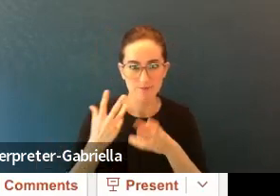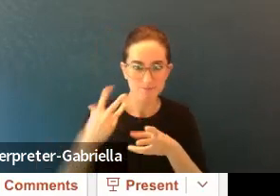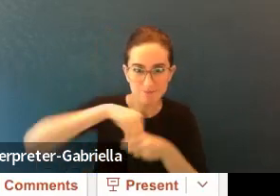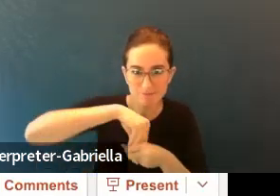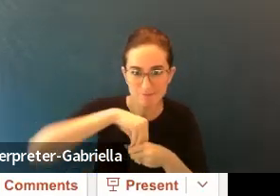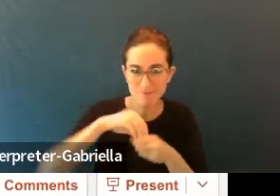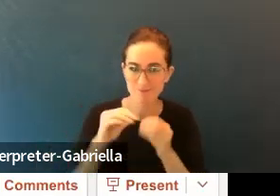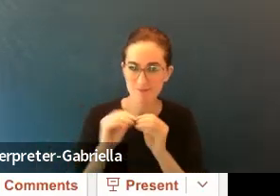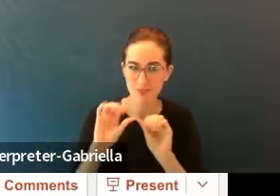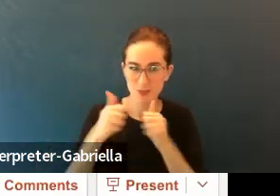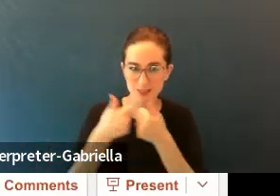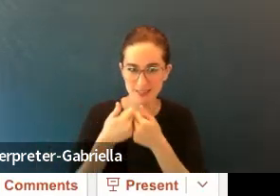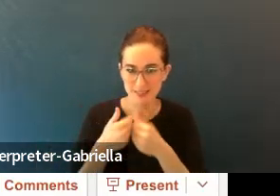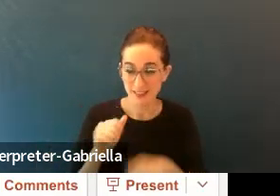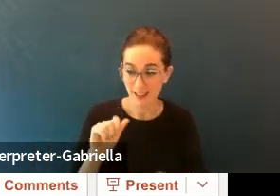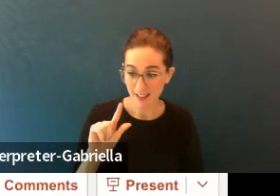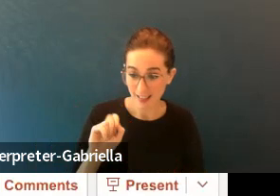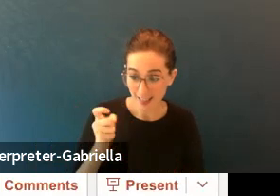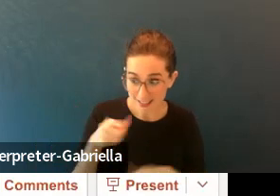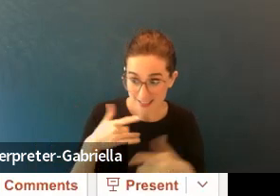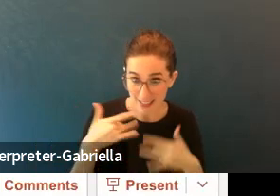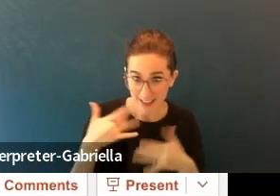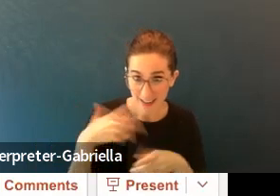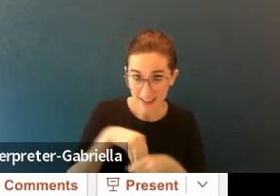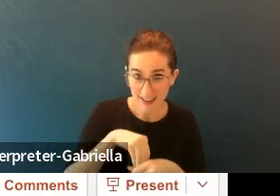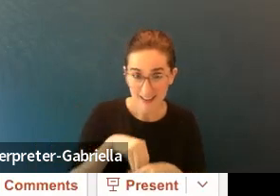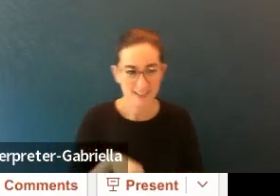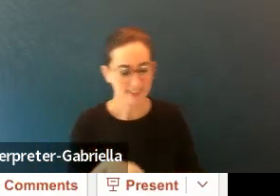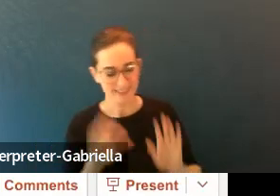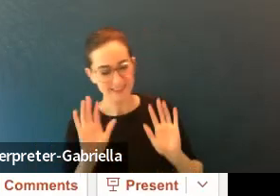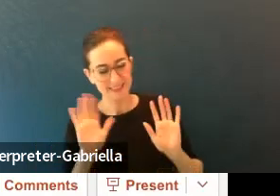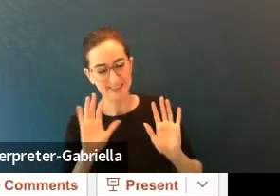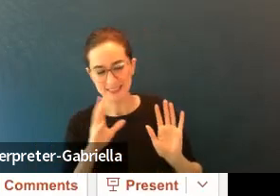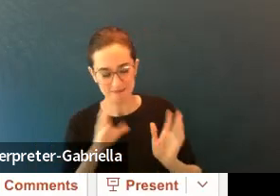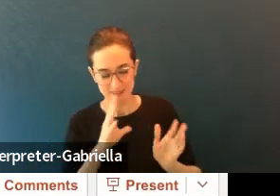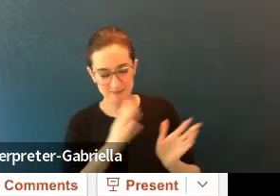You can explain it Alex. I know you look at us, okay? Invoices. Sure. Sure.